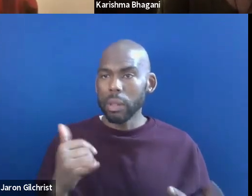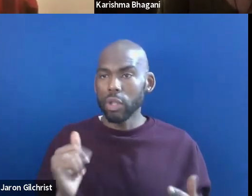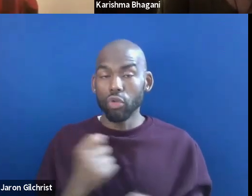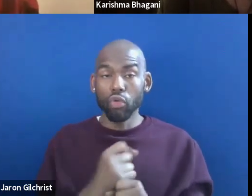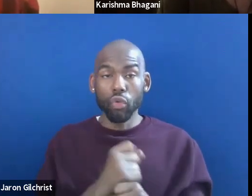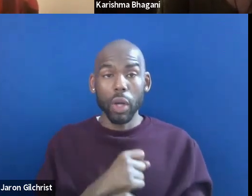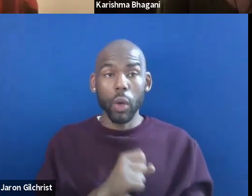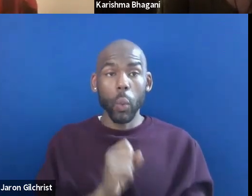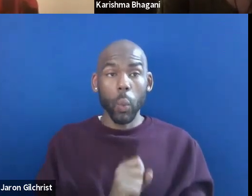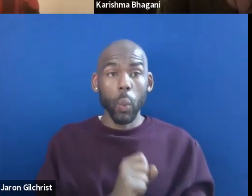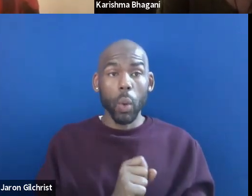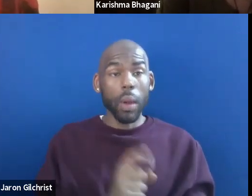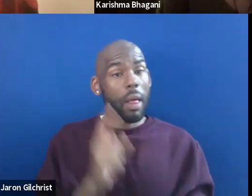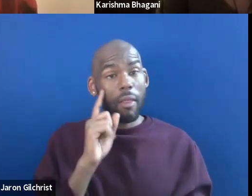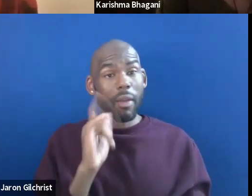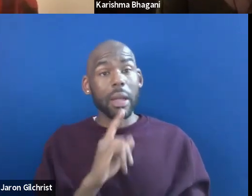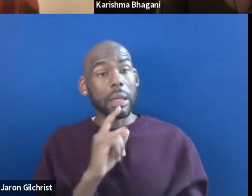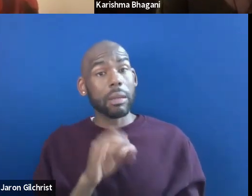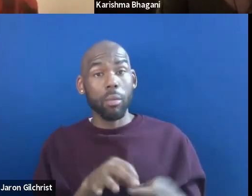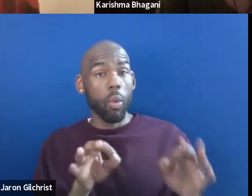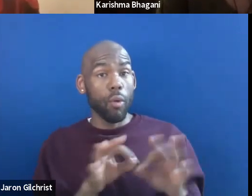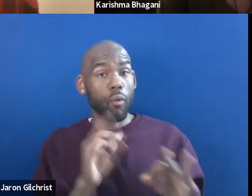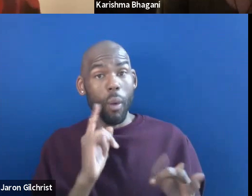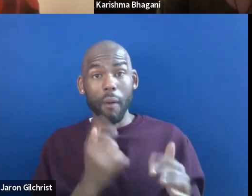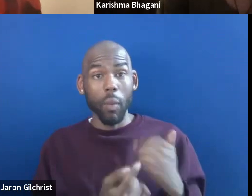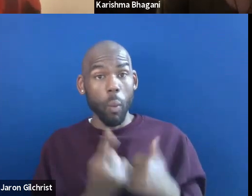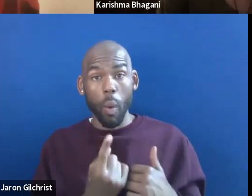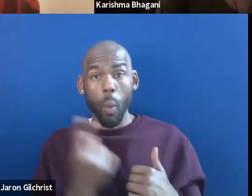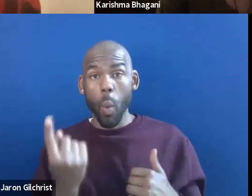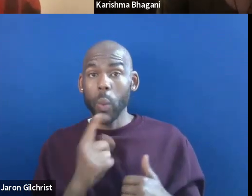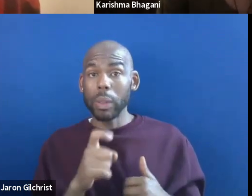which I think is important for everyone. We always need to continue to create